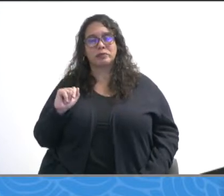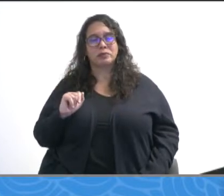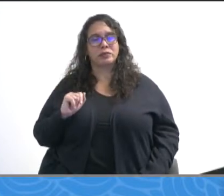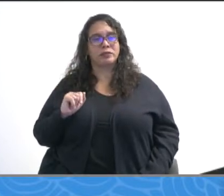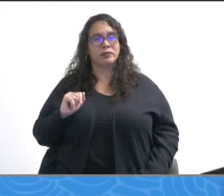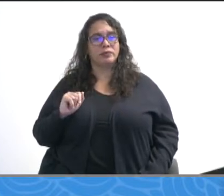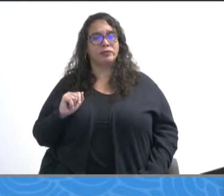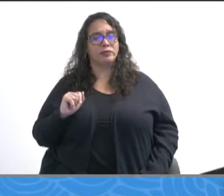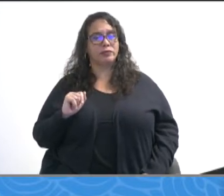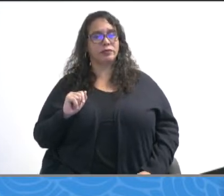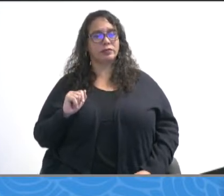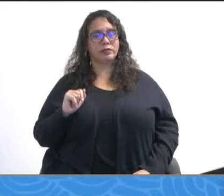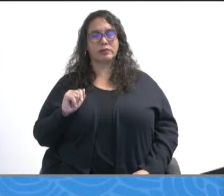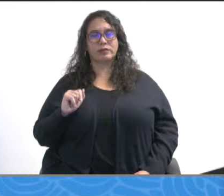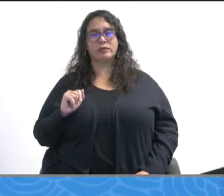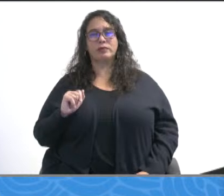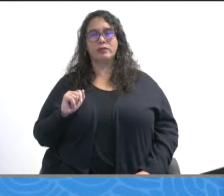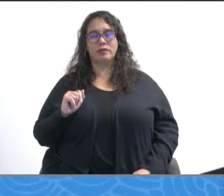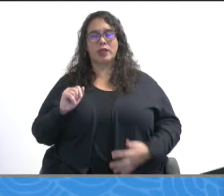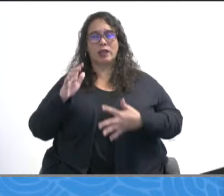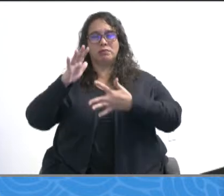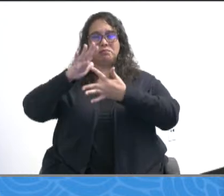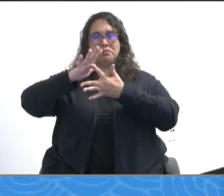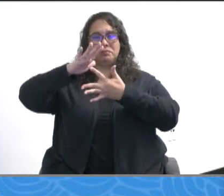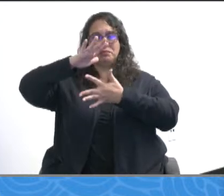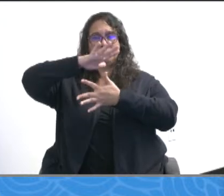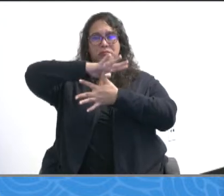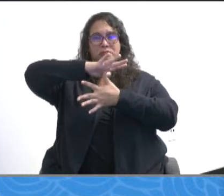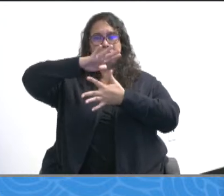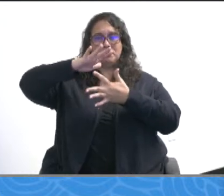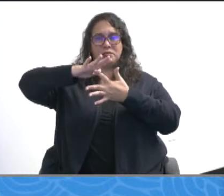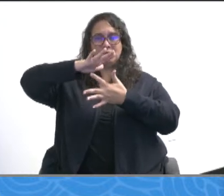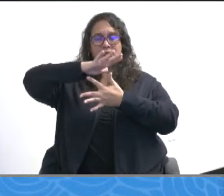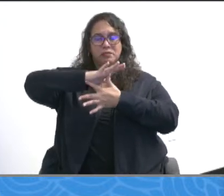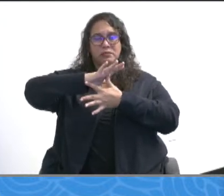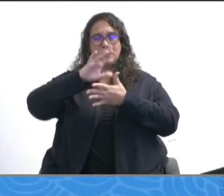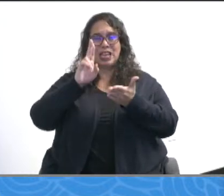The upperclassmen who are enrolling in AP courses,